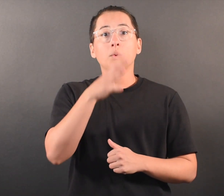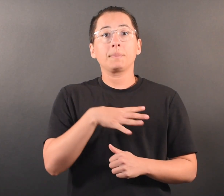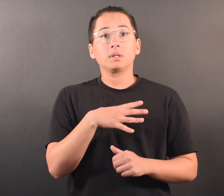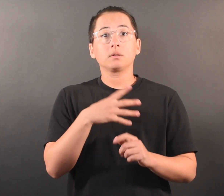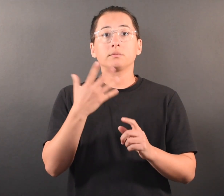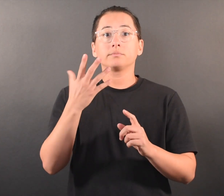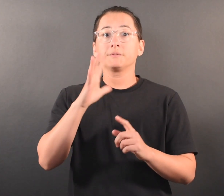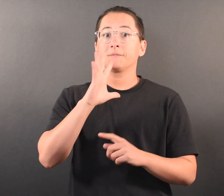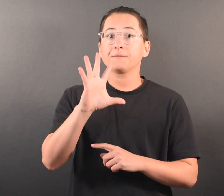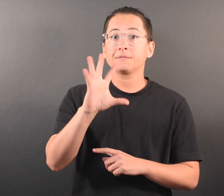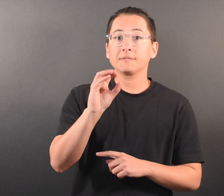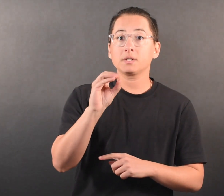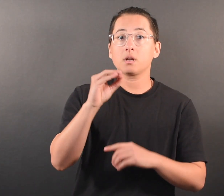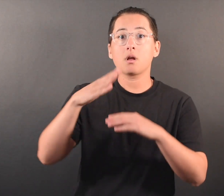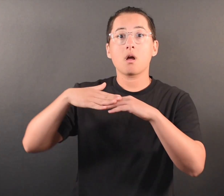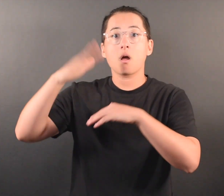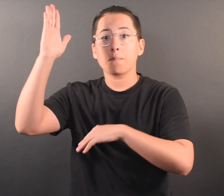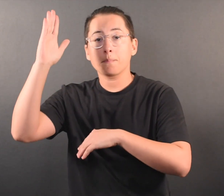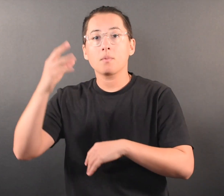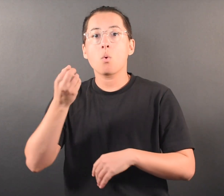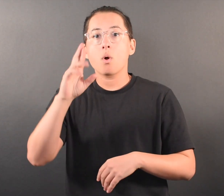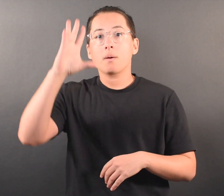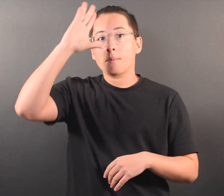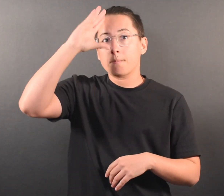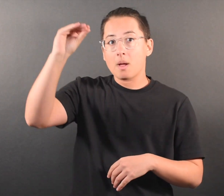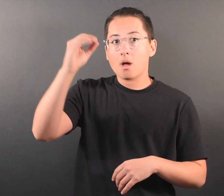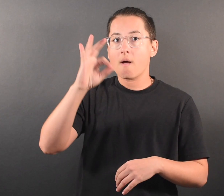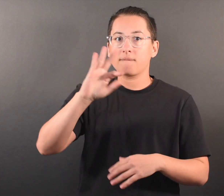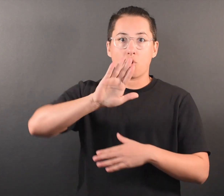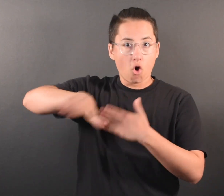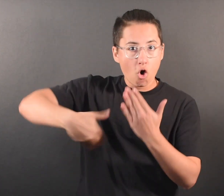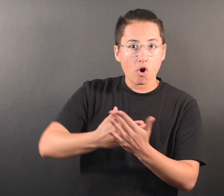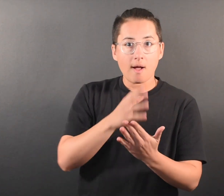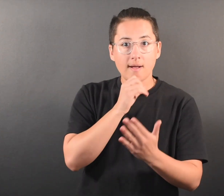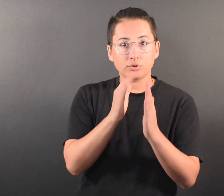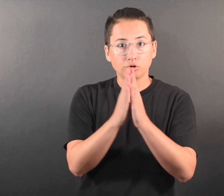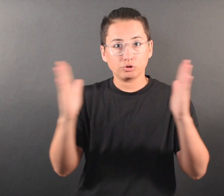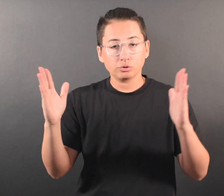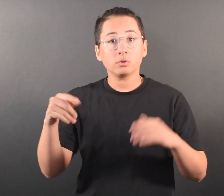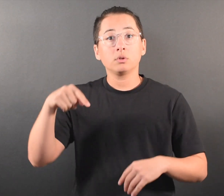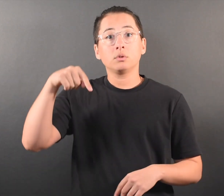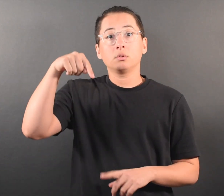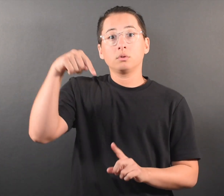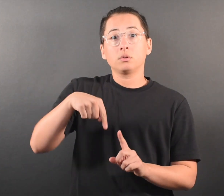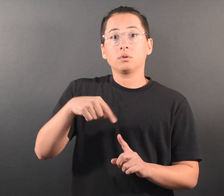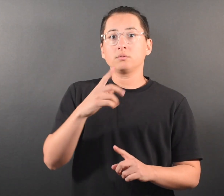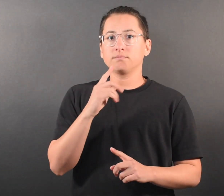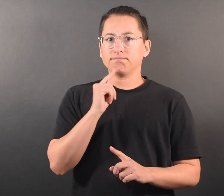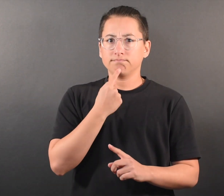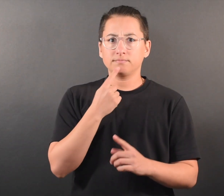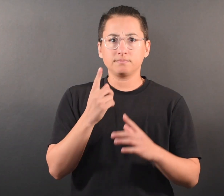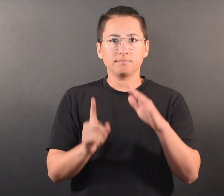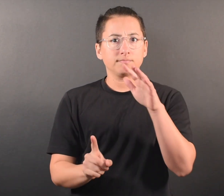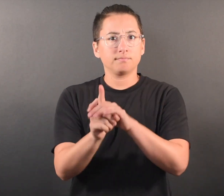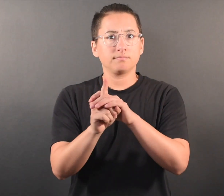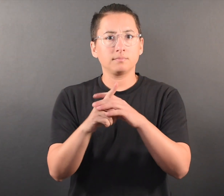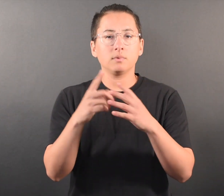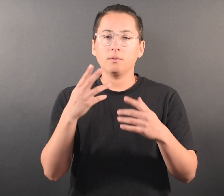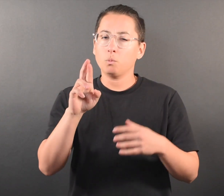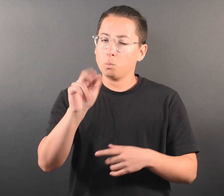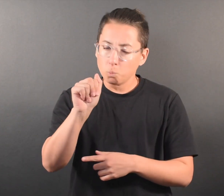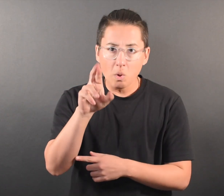For women 50 years and older and men of all ages, this adverse event is even more rare.